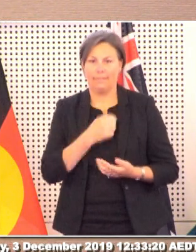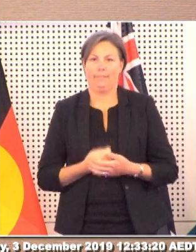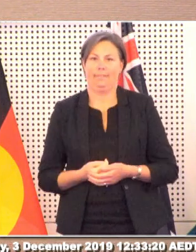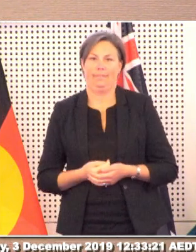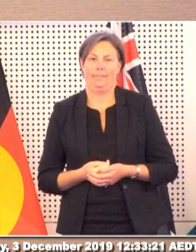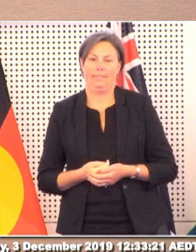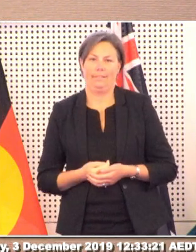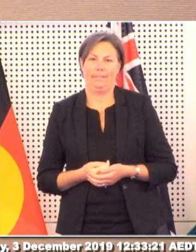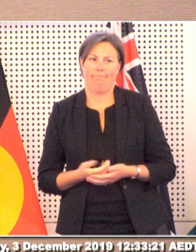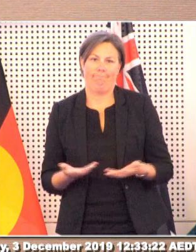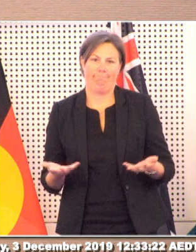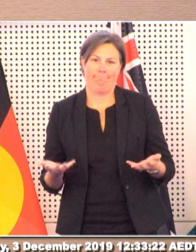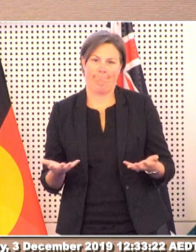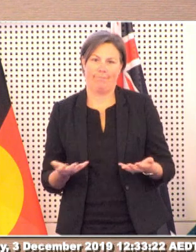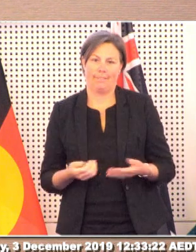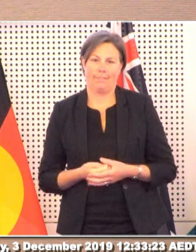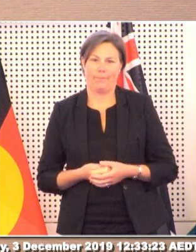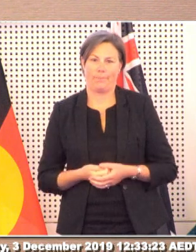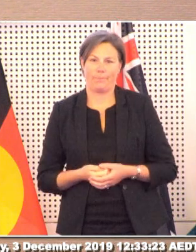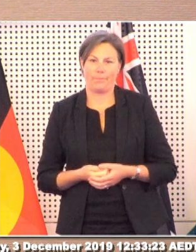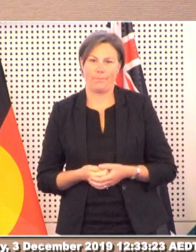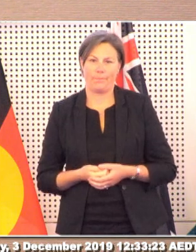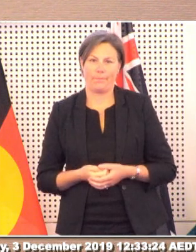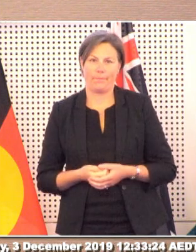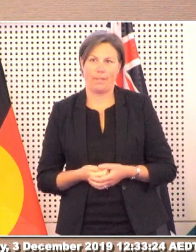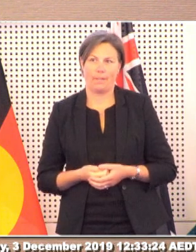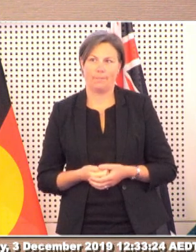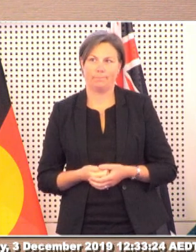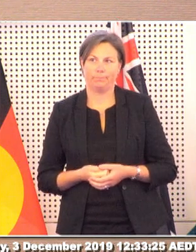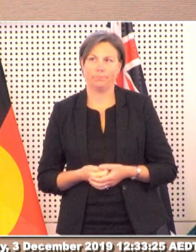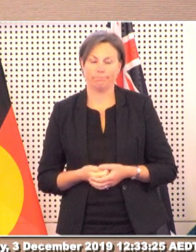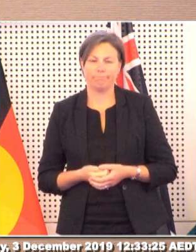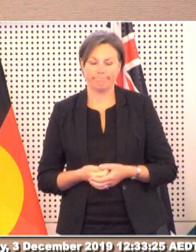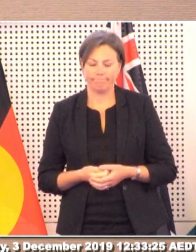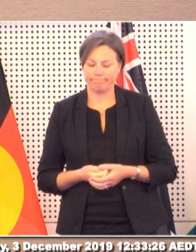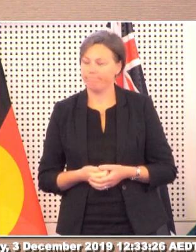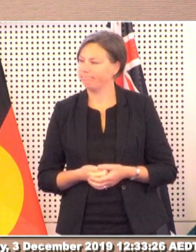And it - - - Yes. Okay.